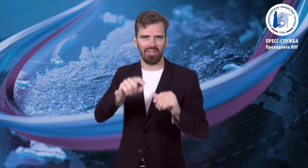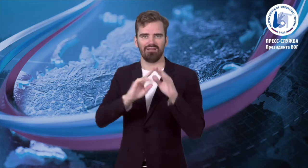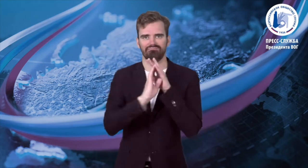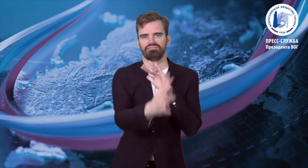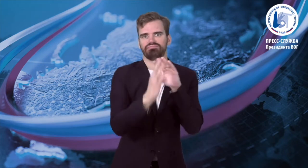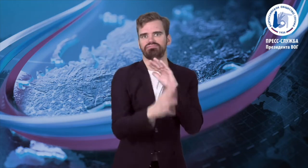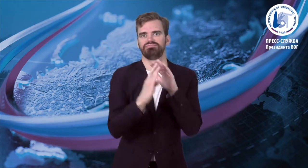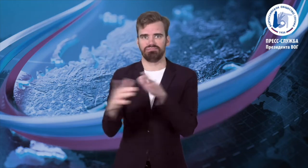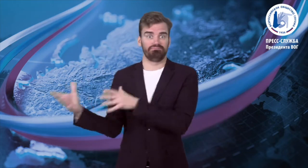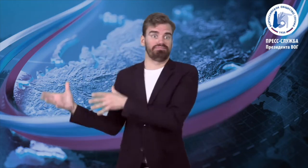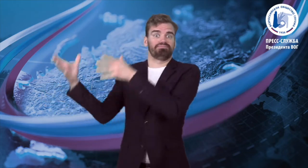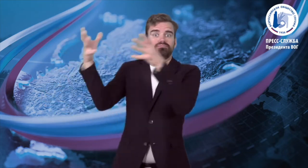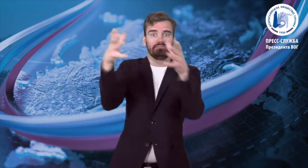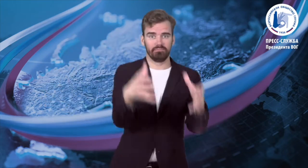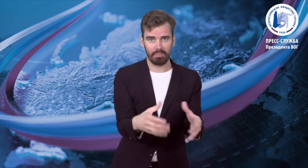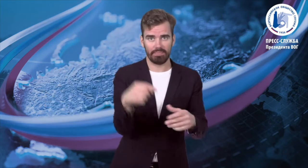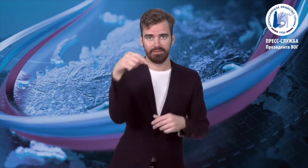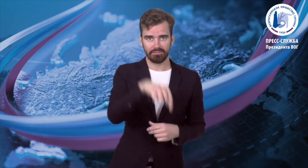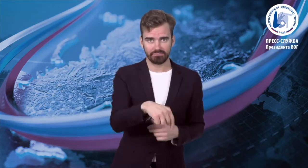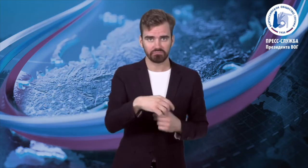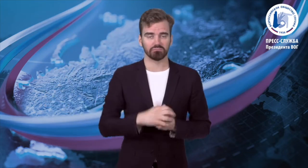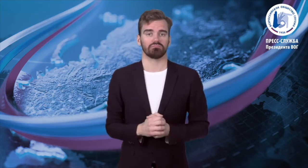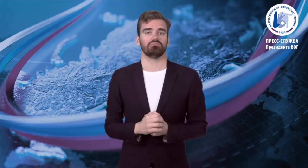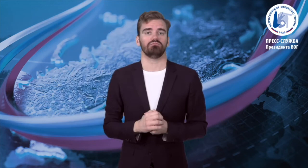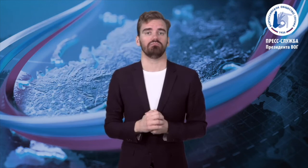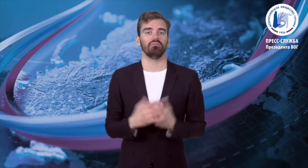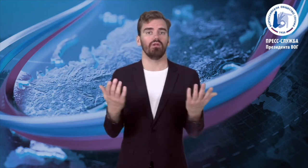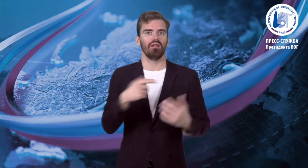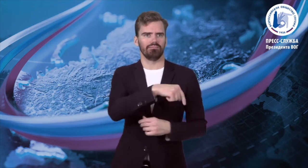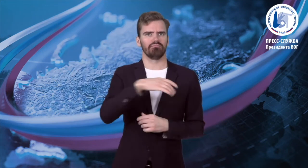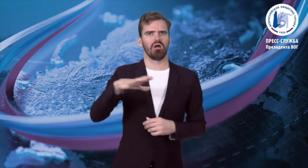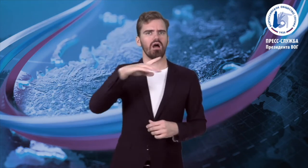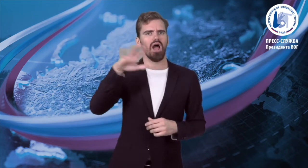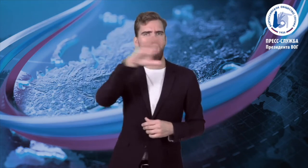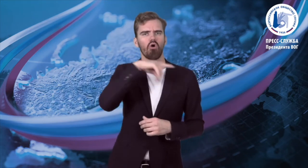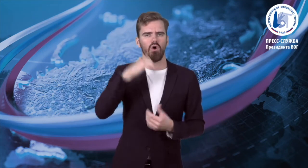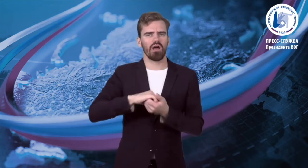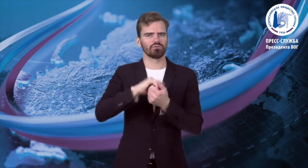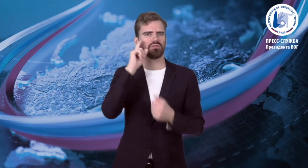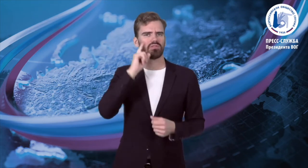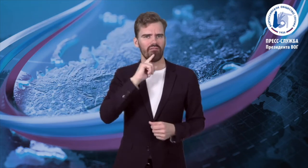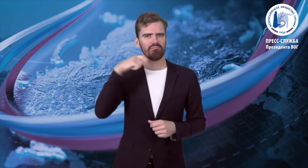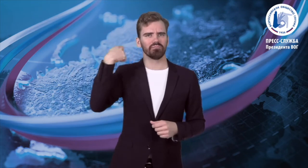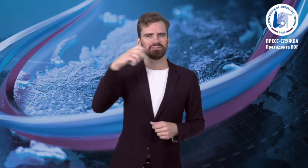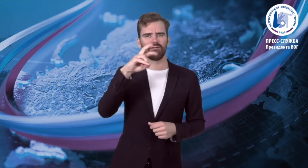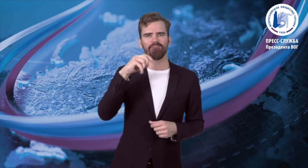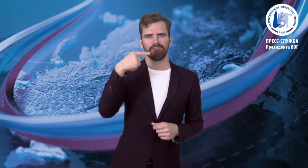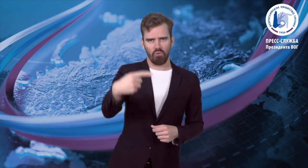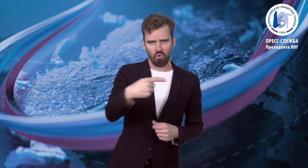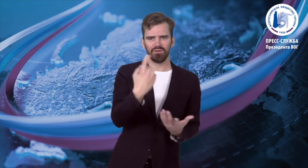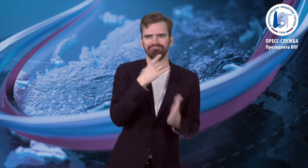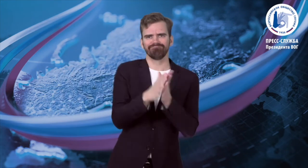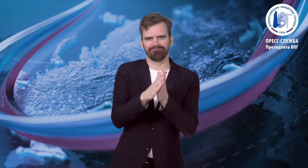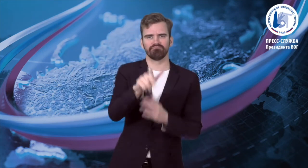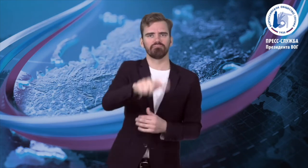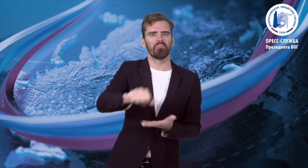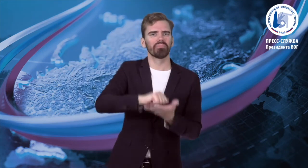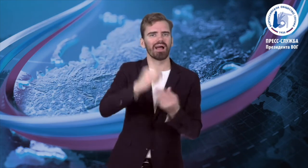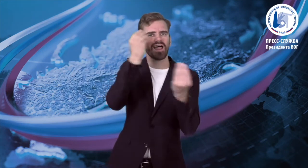On behalf of the president of the ARSD, the press service of the ARSD went to Tambov to investigate